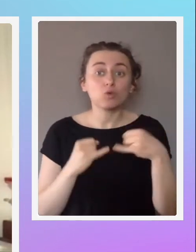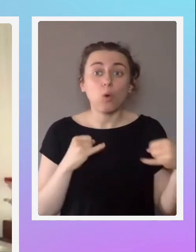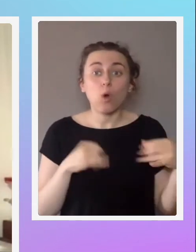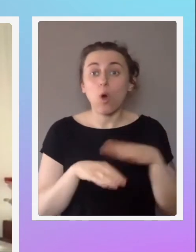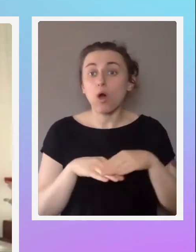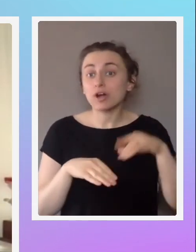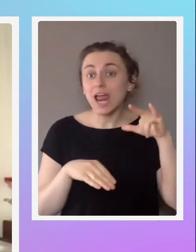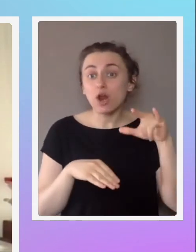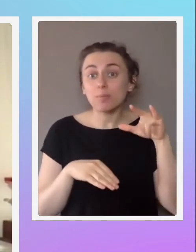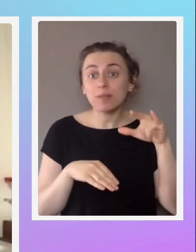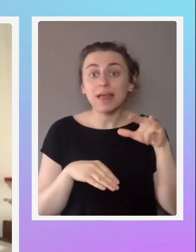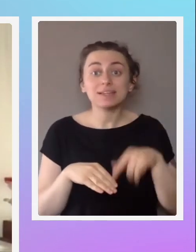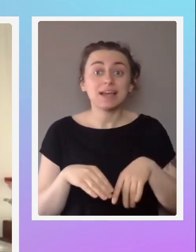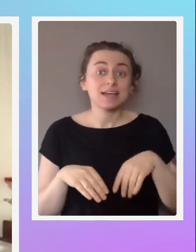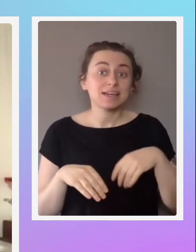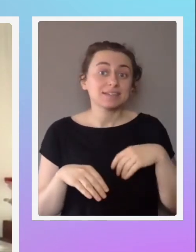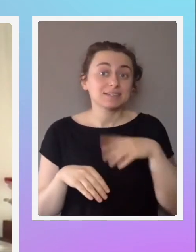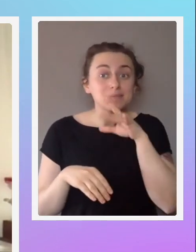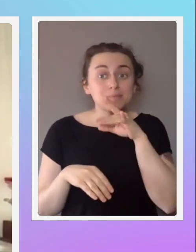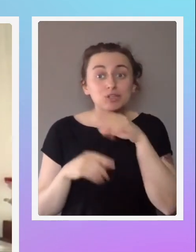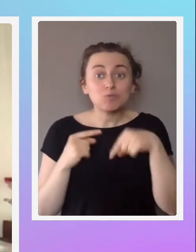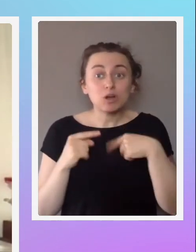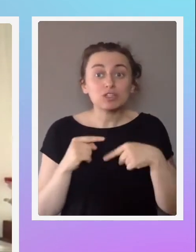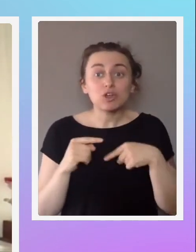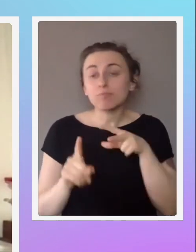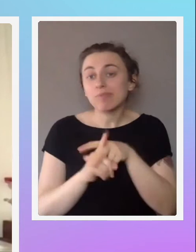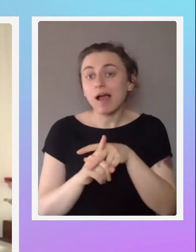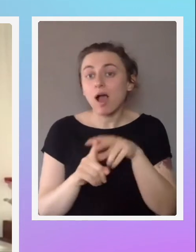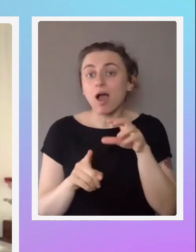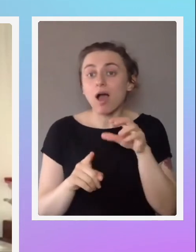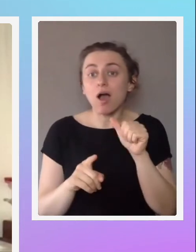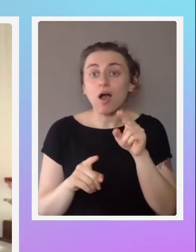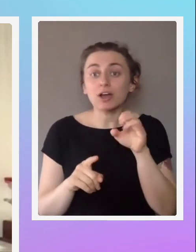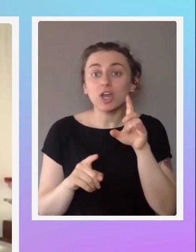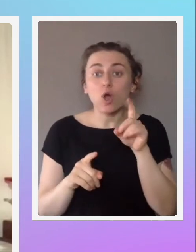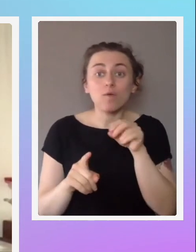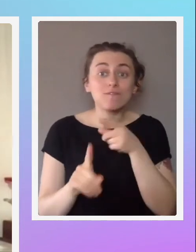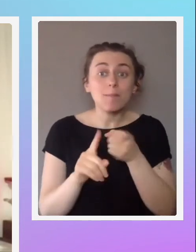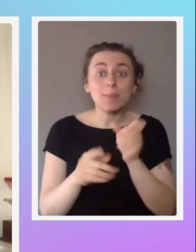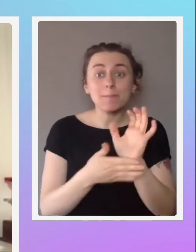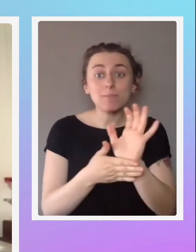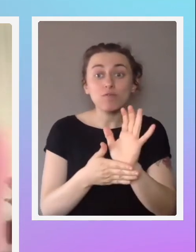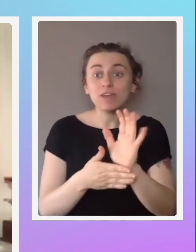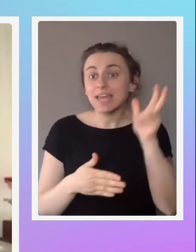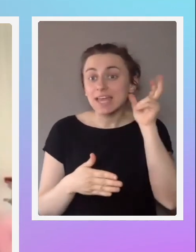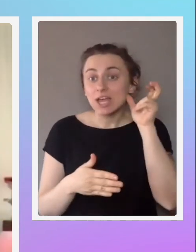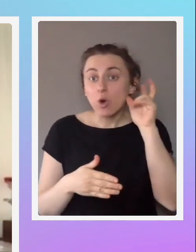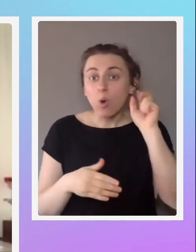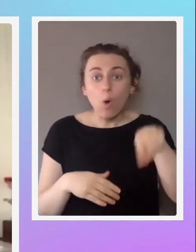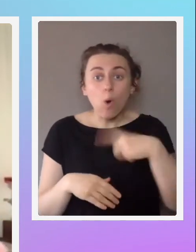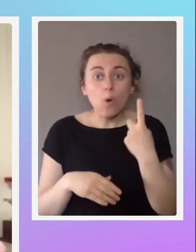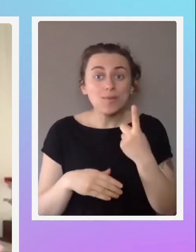the speech processor into the audio out of the movie and hear only the sound of the movie